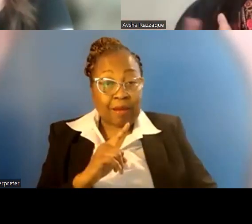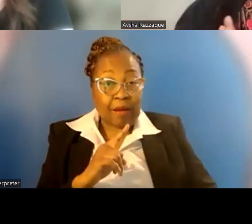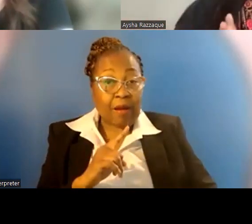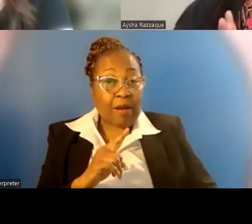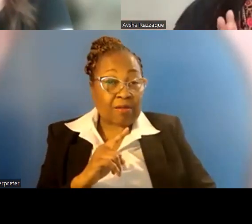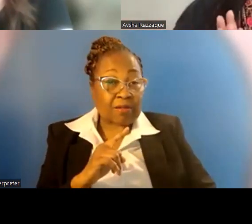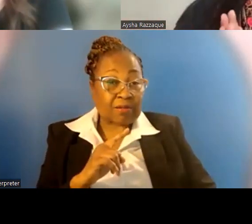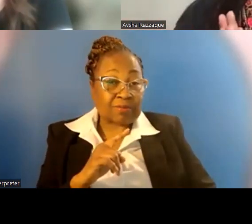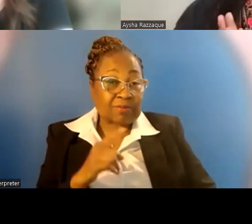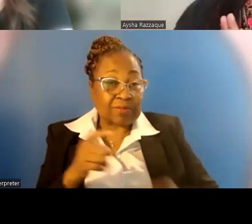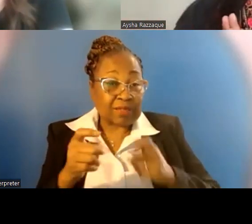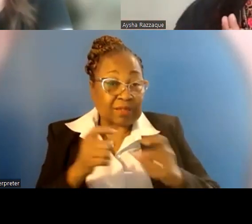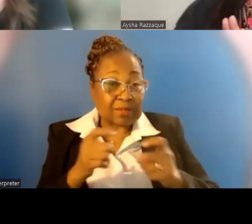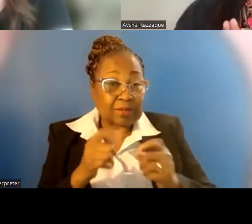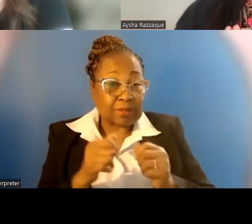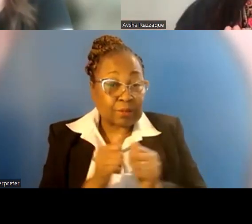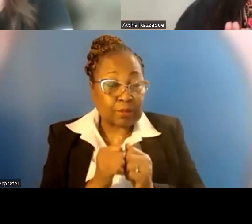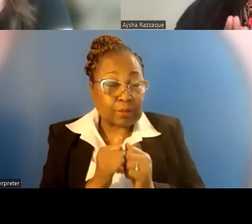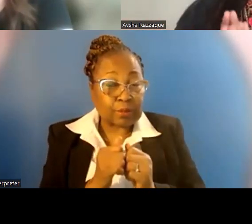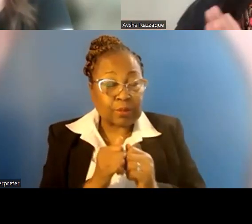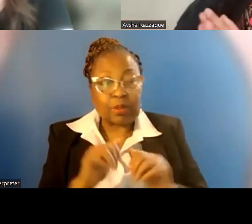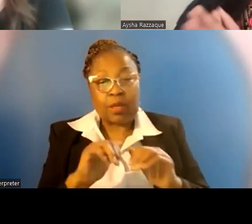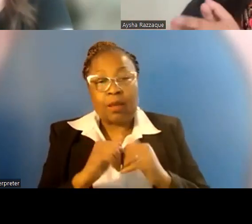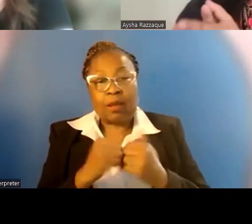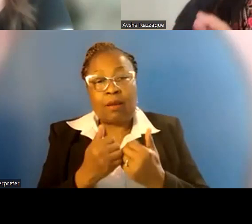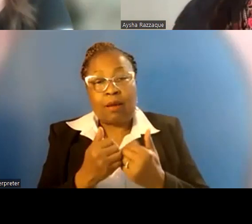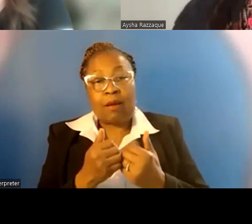and how and the different ways